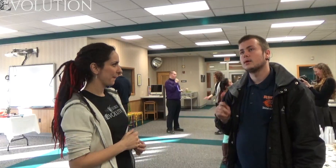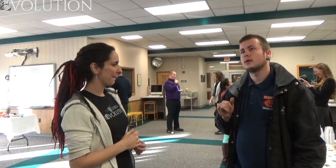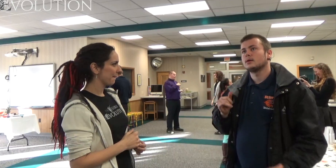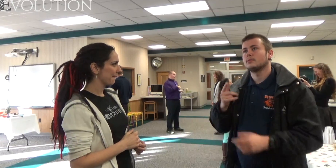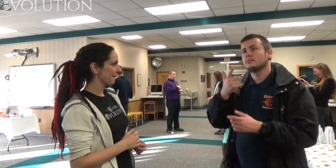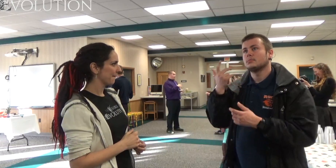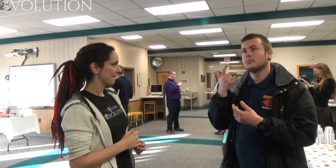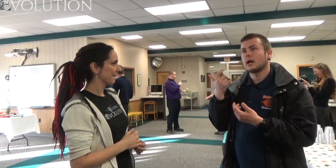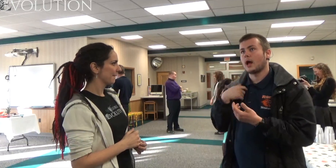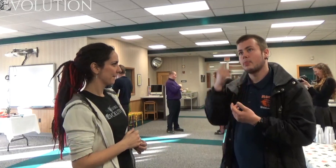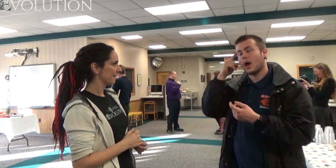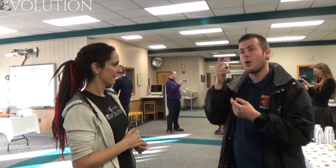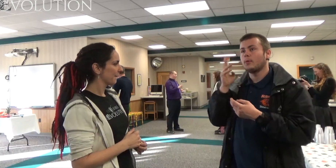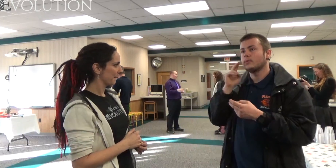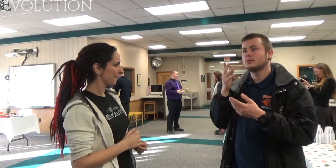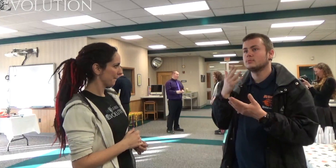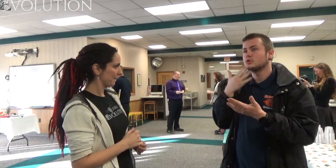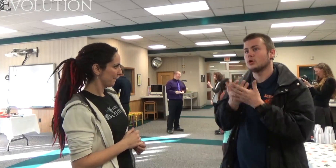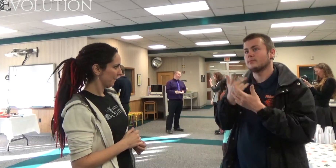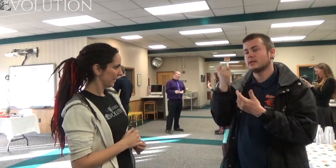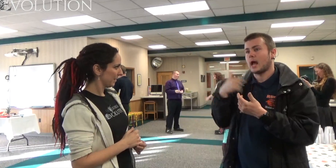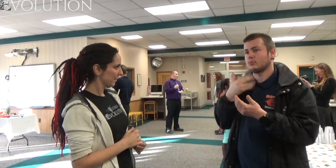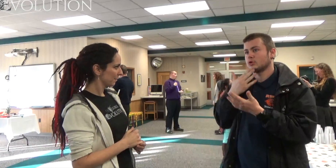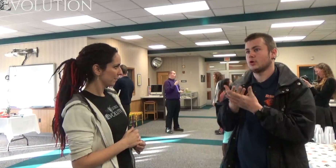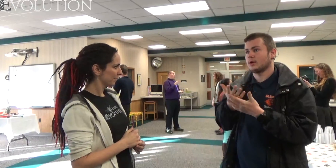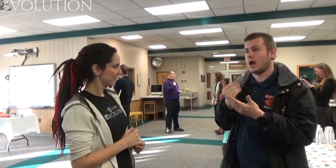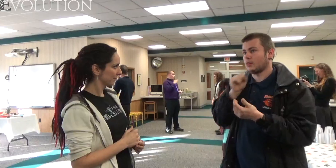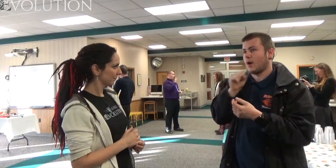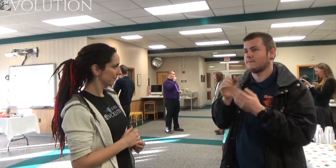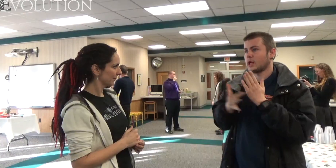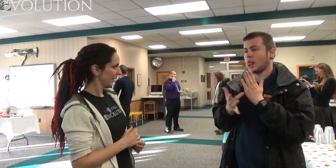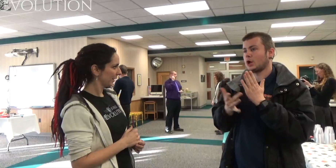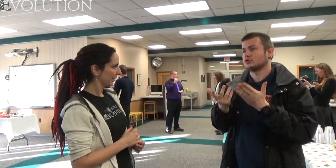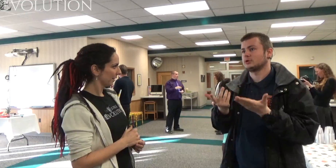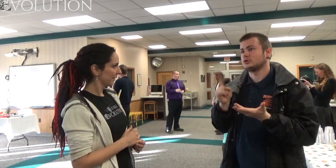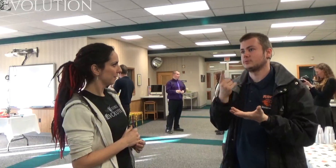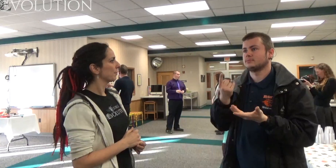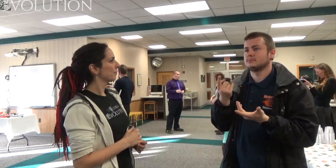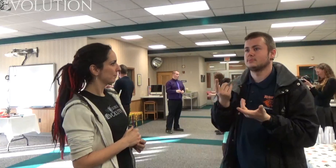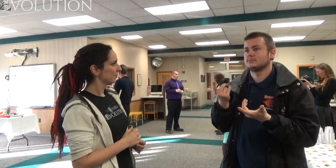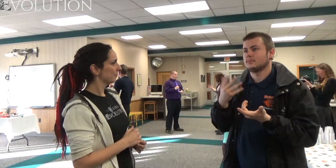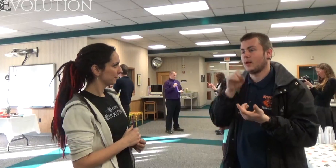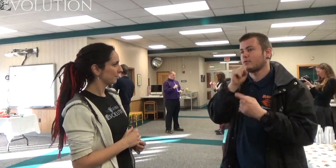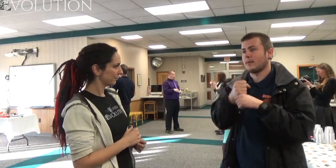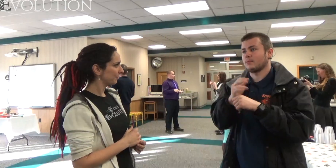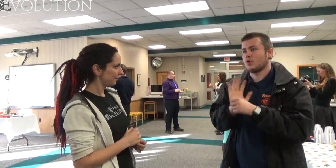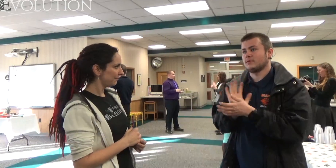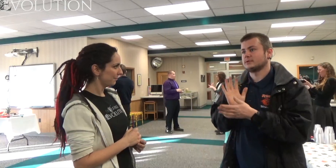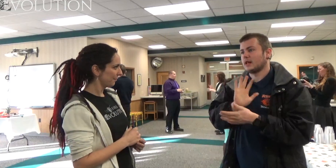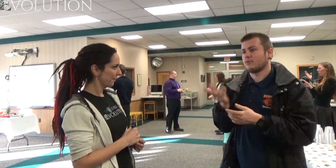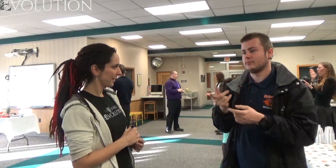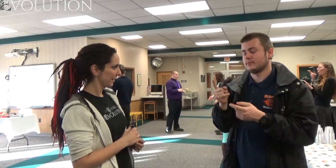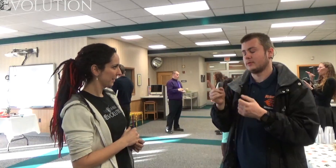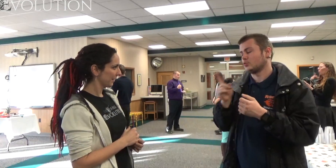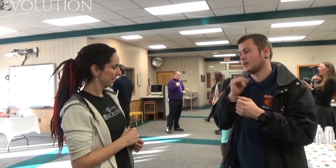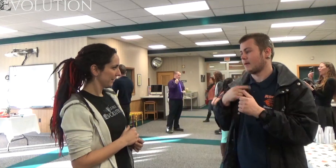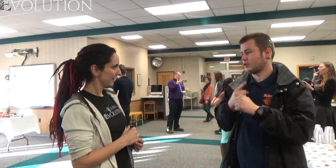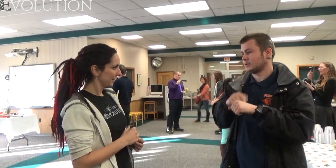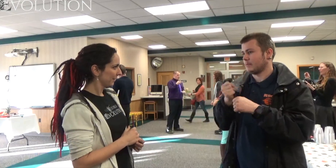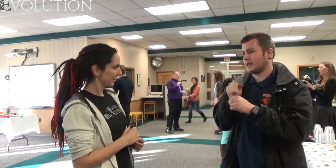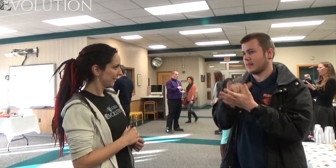Because I thought it would be good. I love technology. I just love making movies and it's my first time